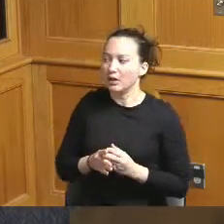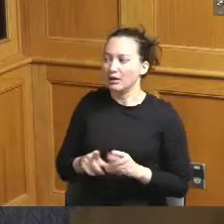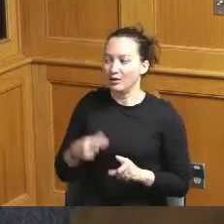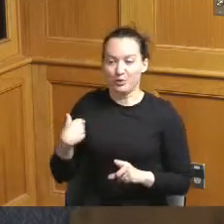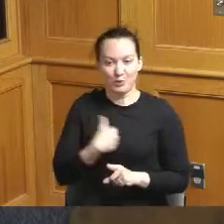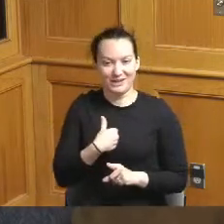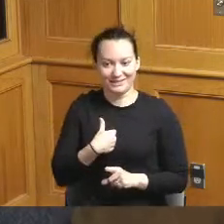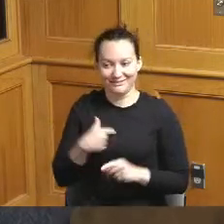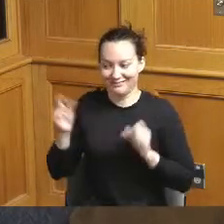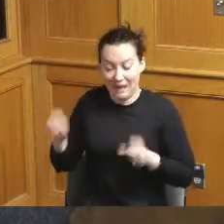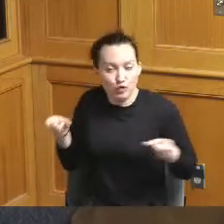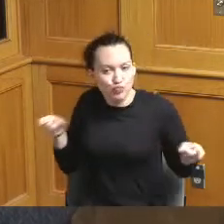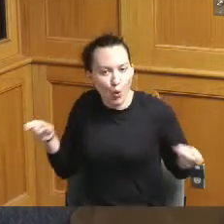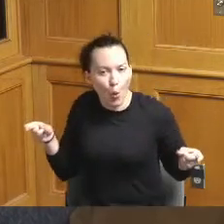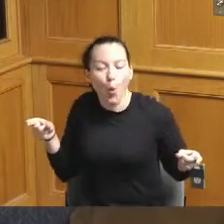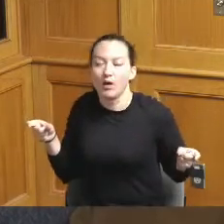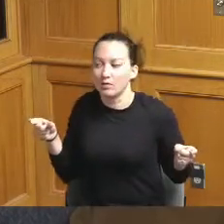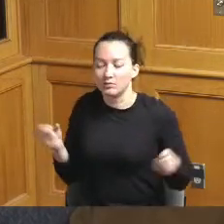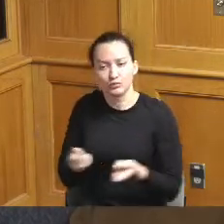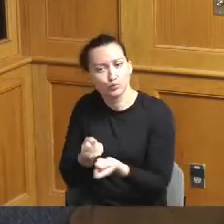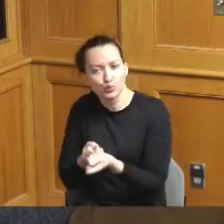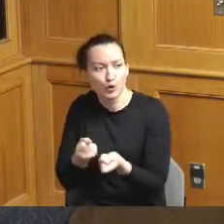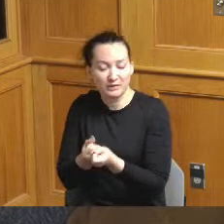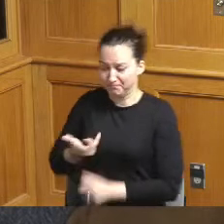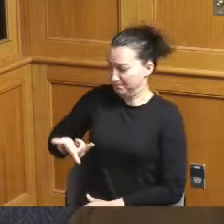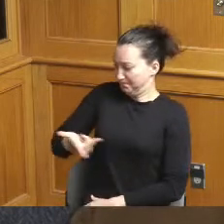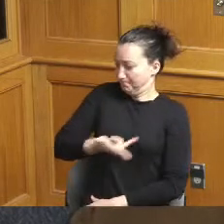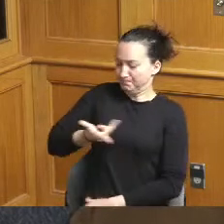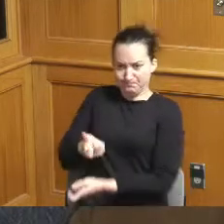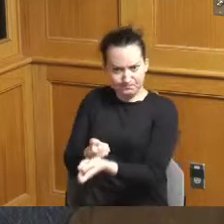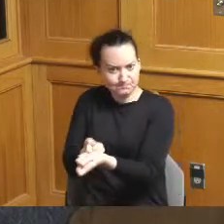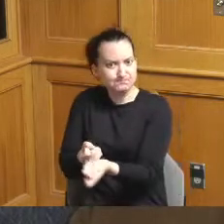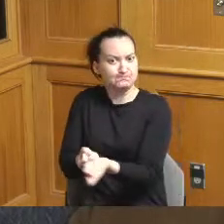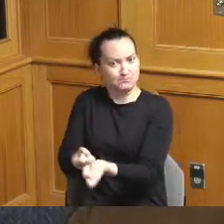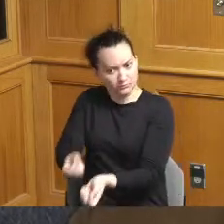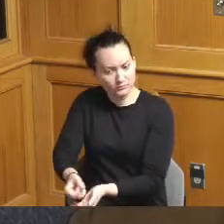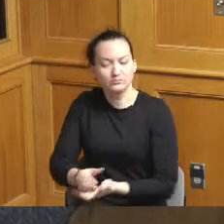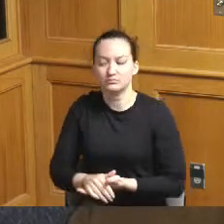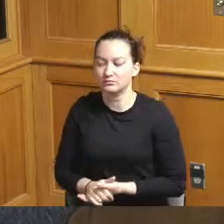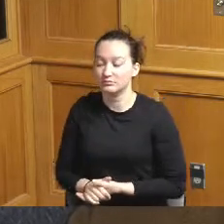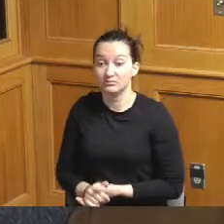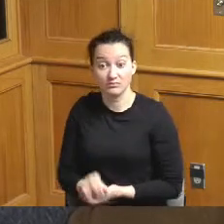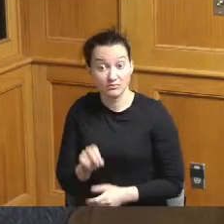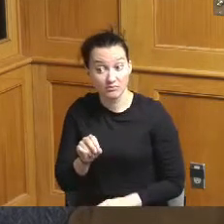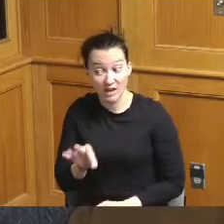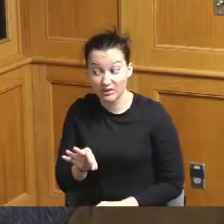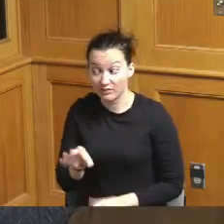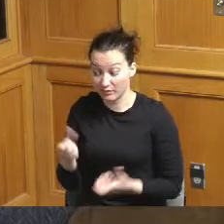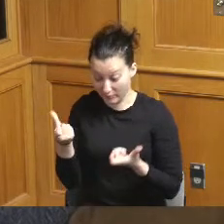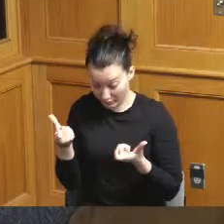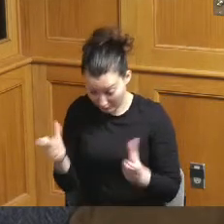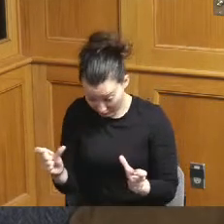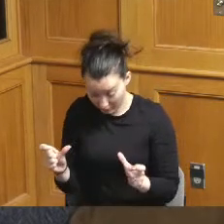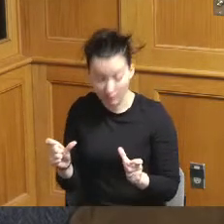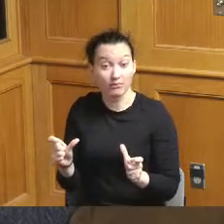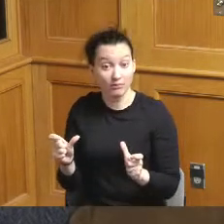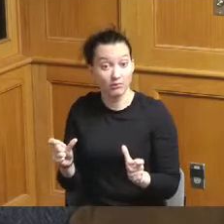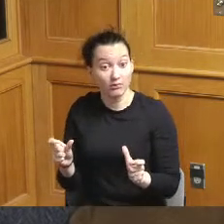have jurisdiction over supported by all three of us and so if there is an effort on behalf of your